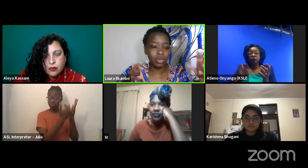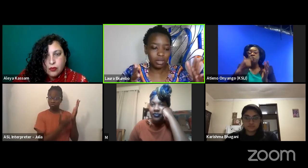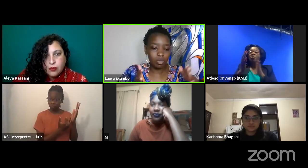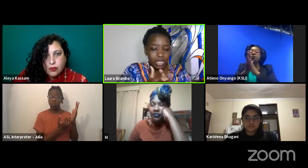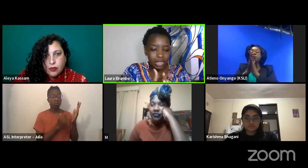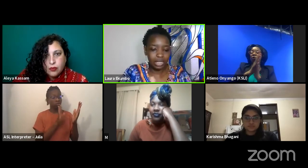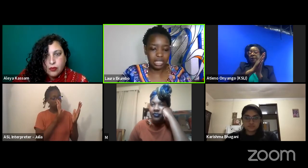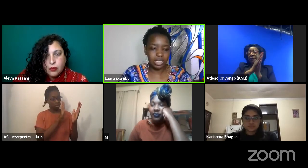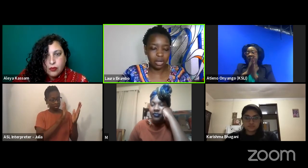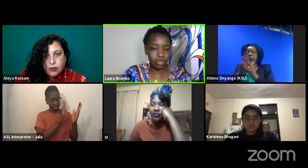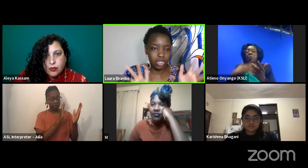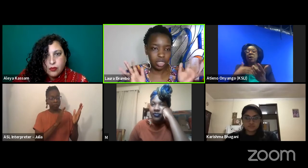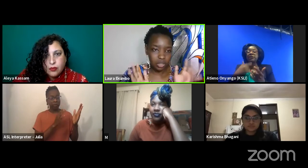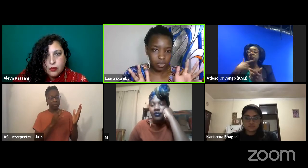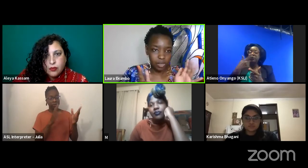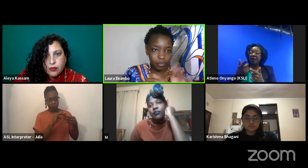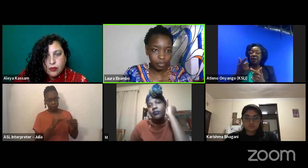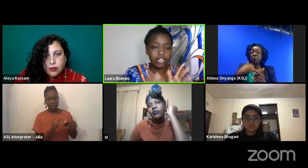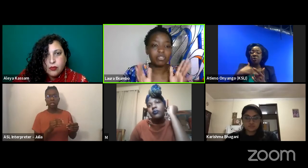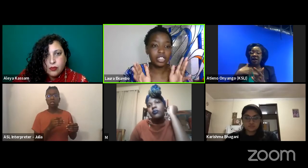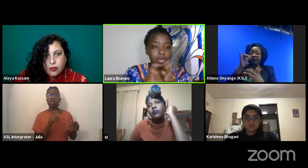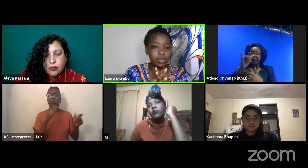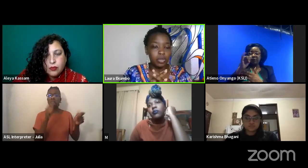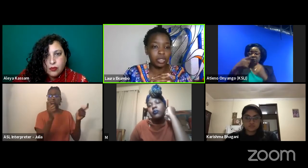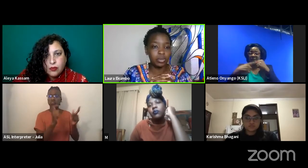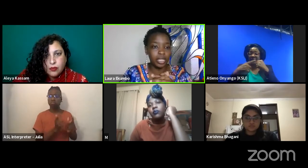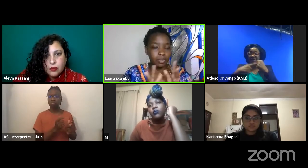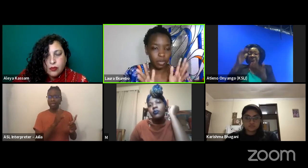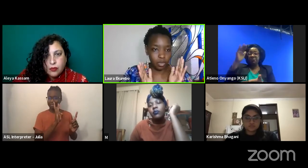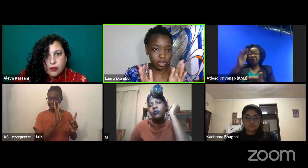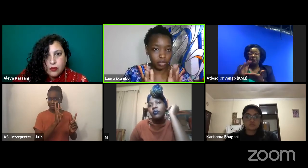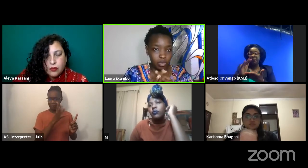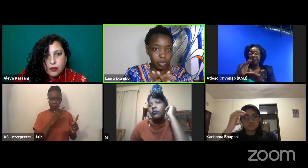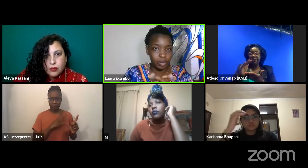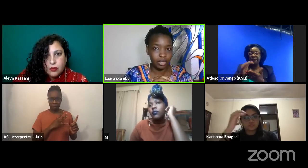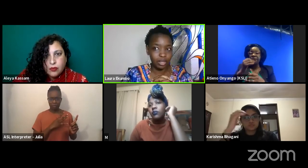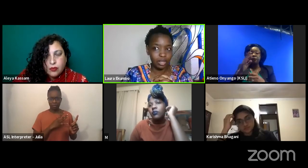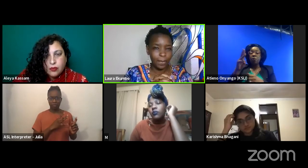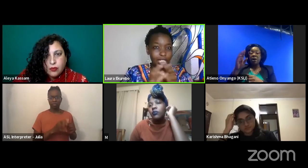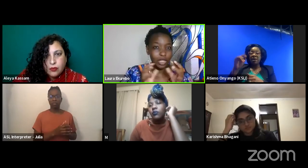And we did that list down to six women and Field Marshal Muthoni wa Kirima was one of those women,